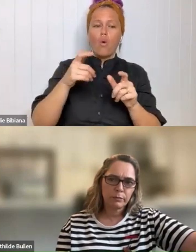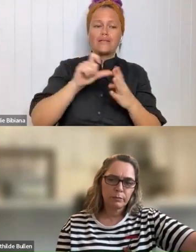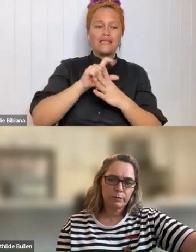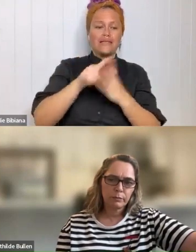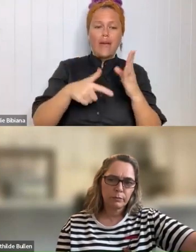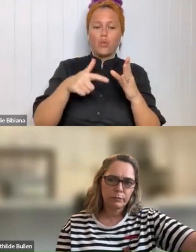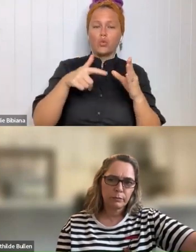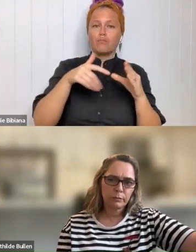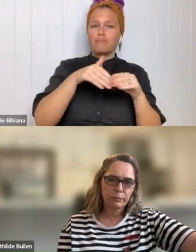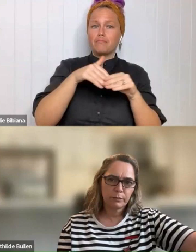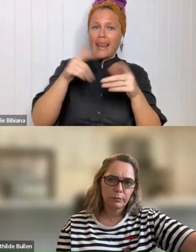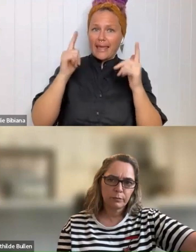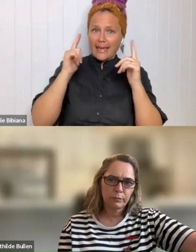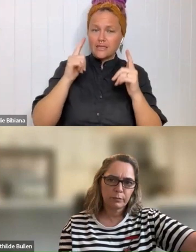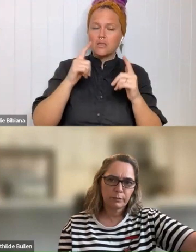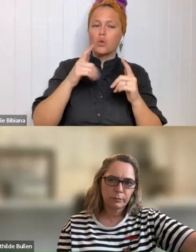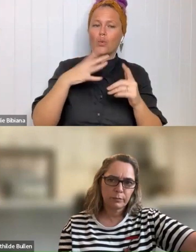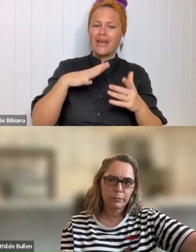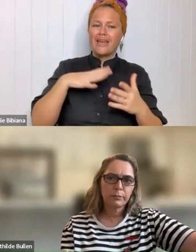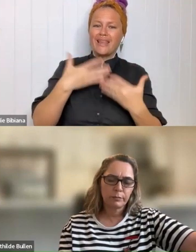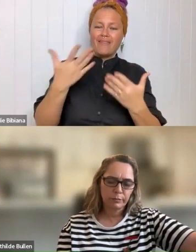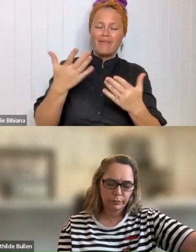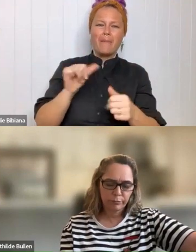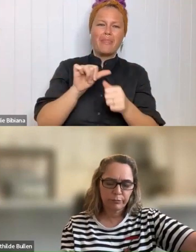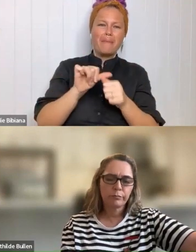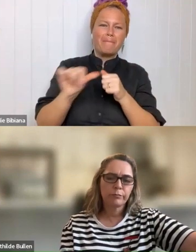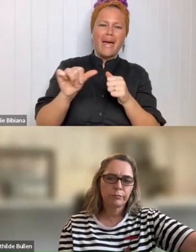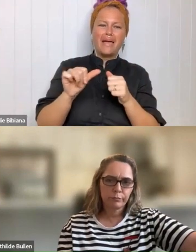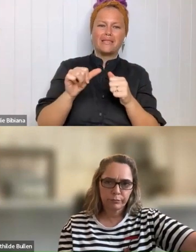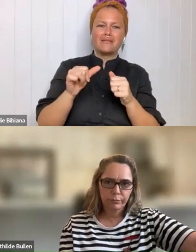we need to give people the best shot at it. And if that means